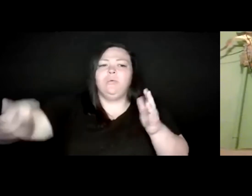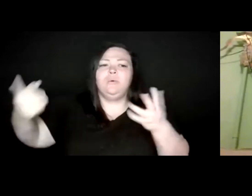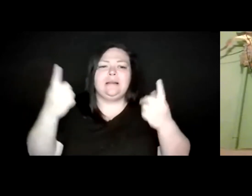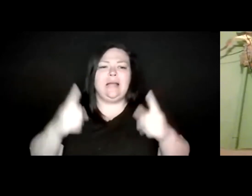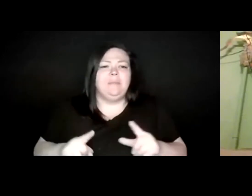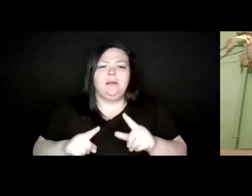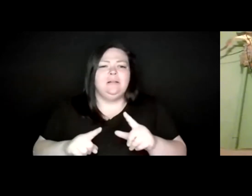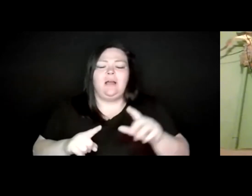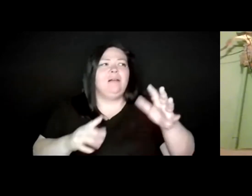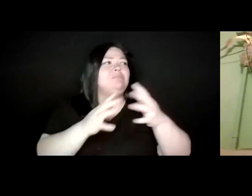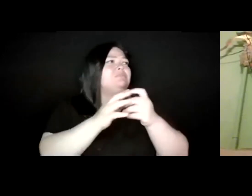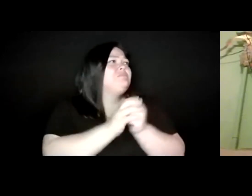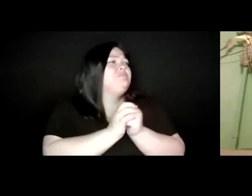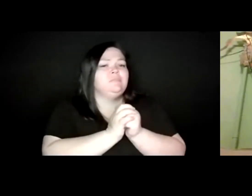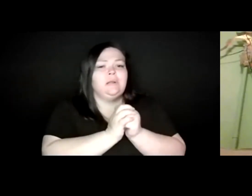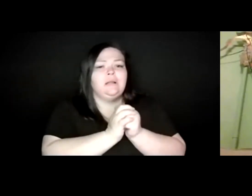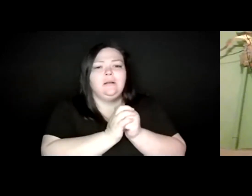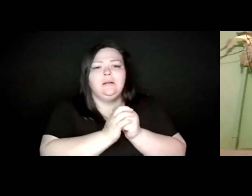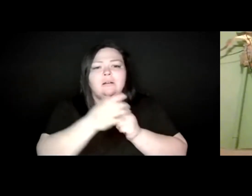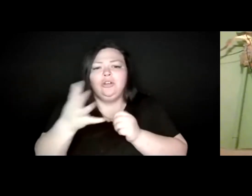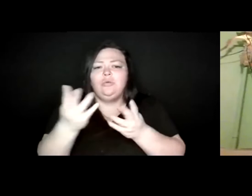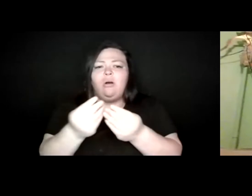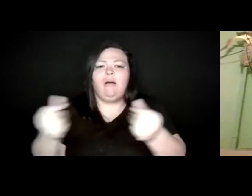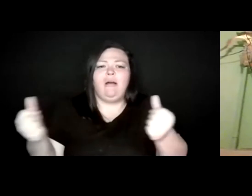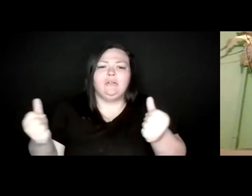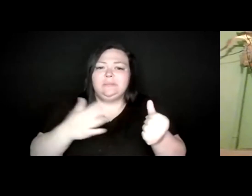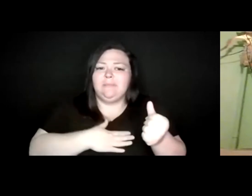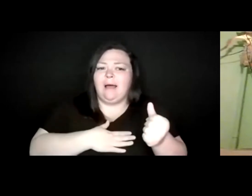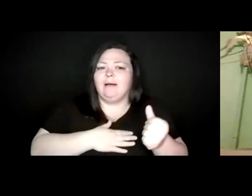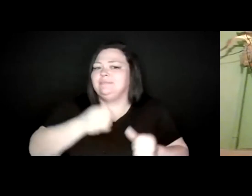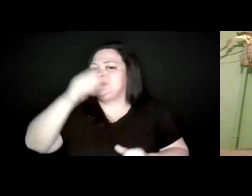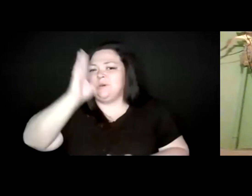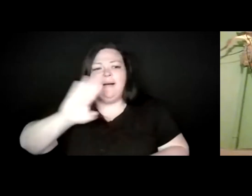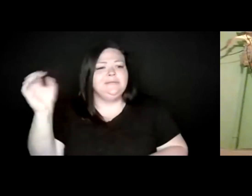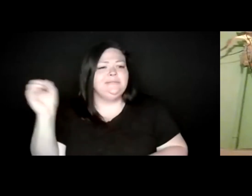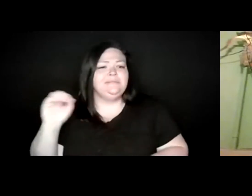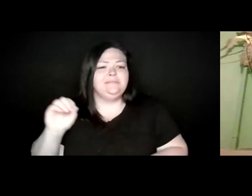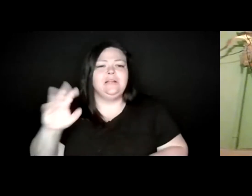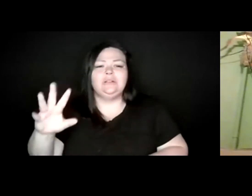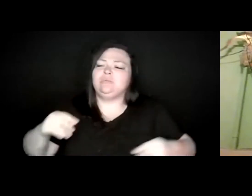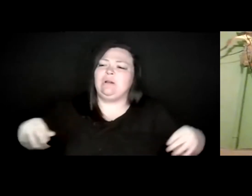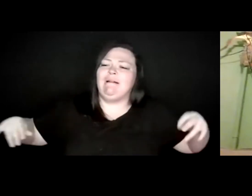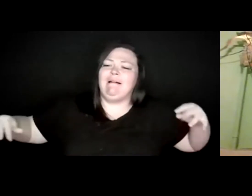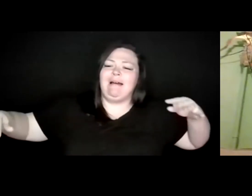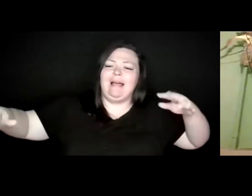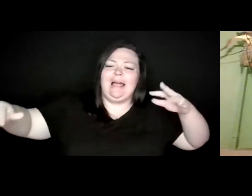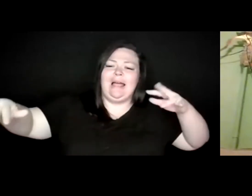home. You are ash, neither mine nor god’s. Scatter yourself across this dying, gossamer